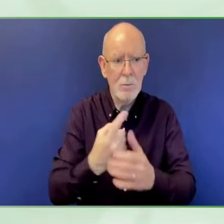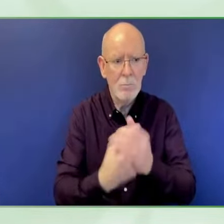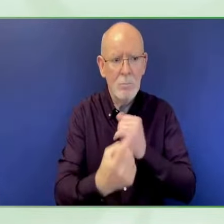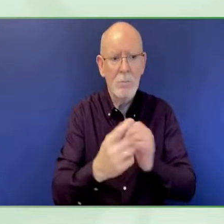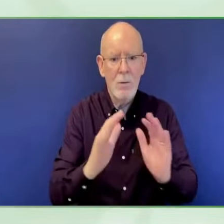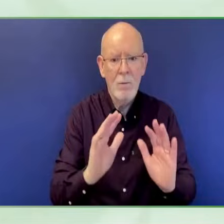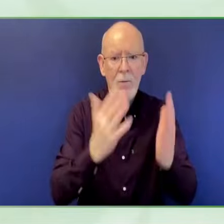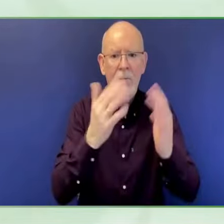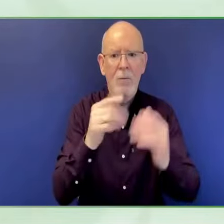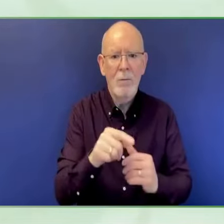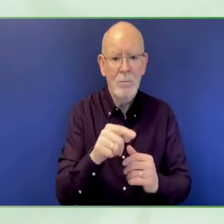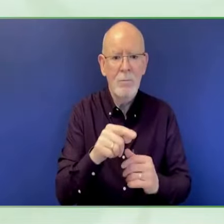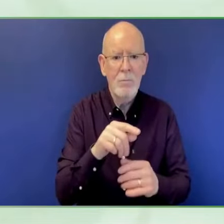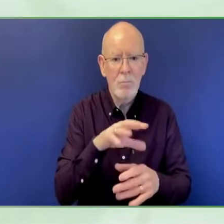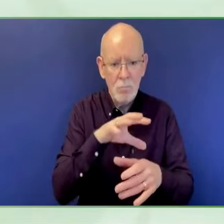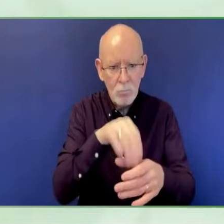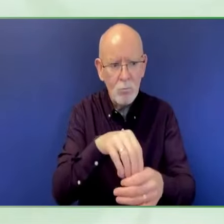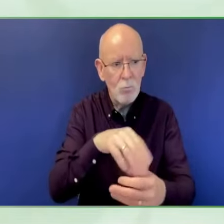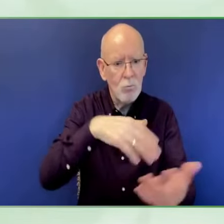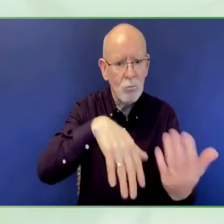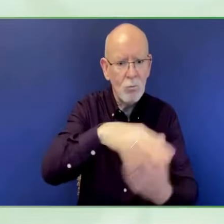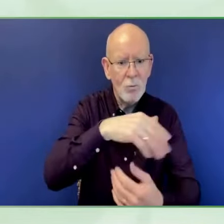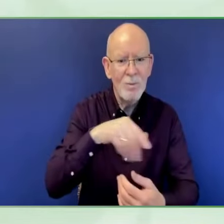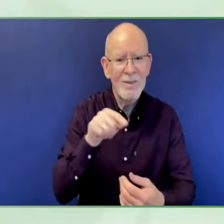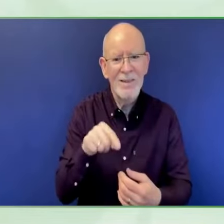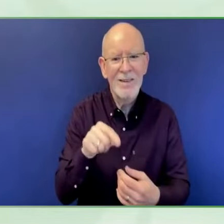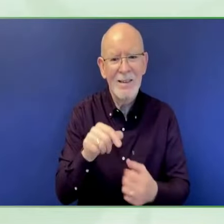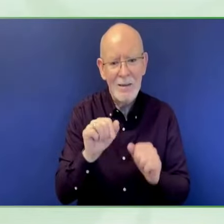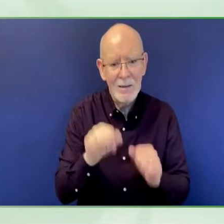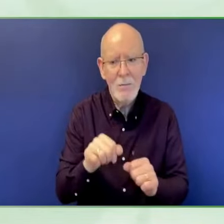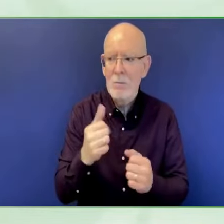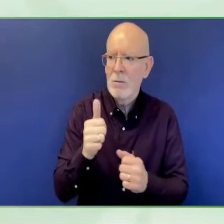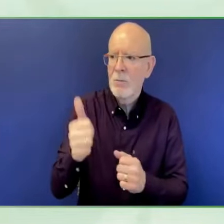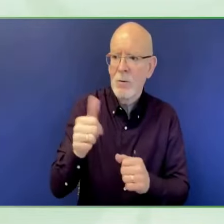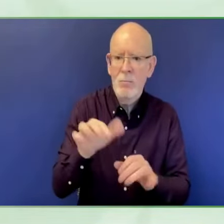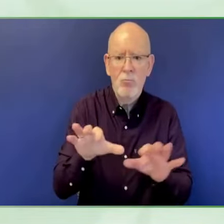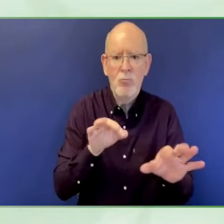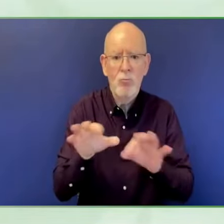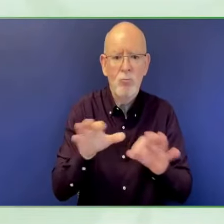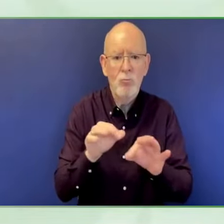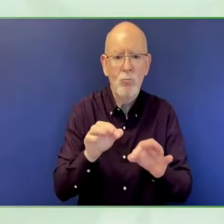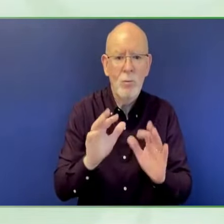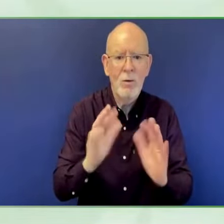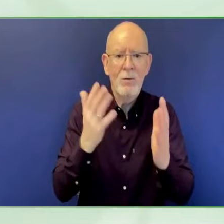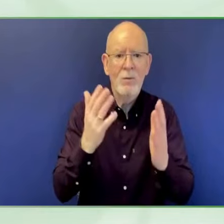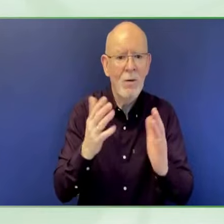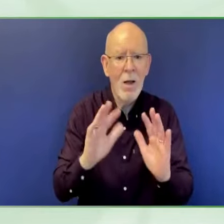Thank you so much. Thank you and we come back to you and of course we hope you can